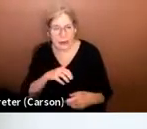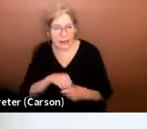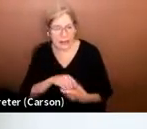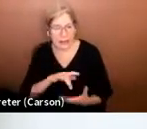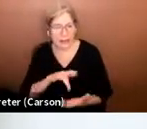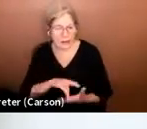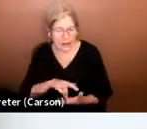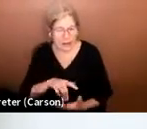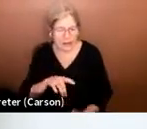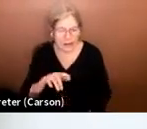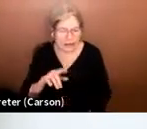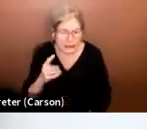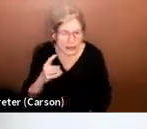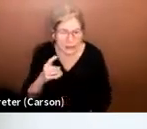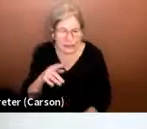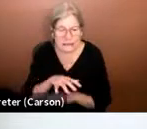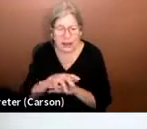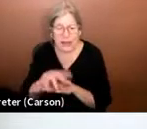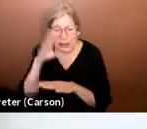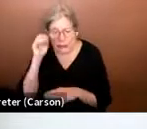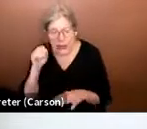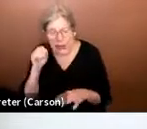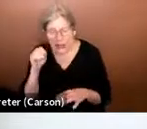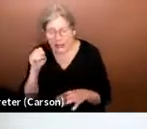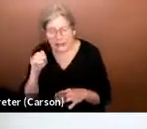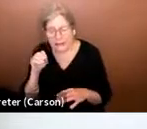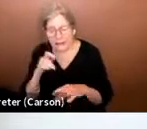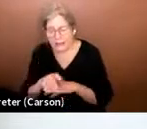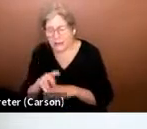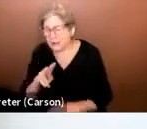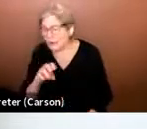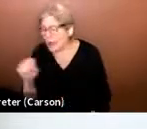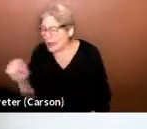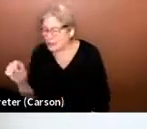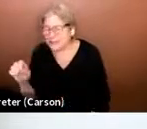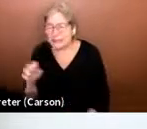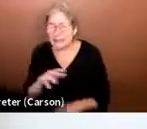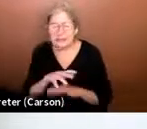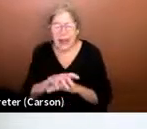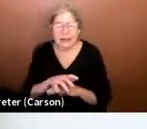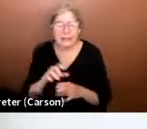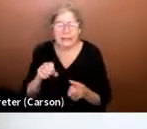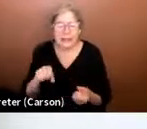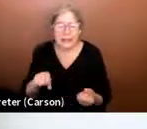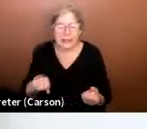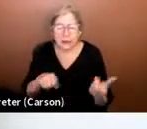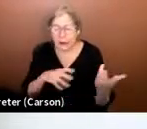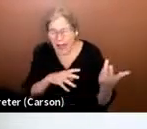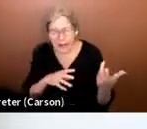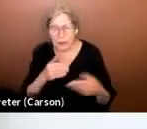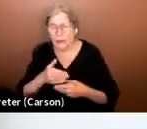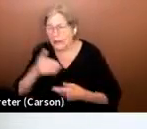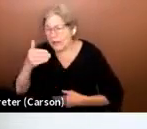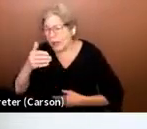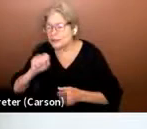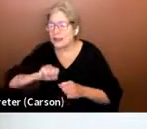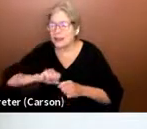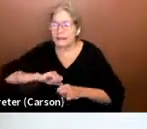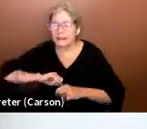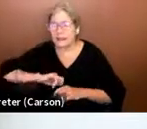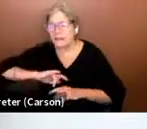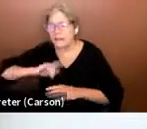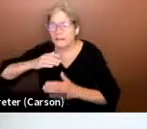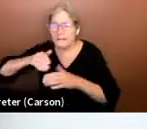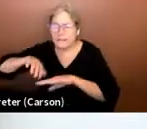Getting thrown out of windows and flying through the air and